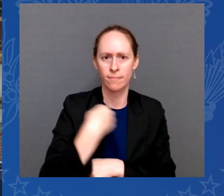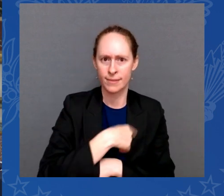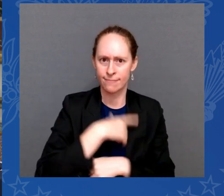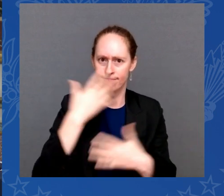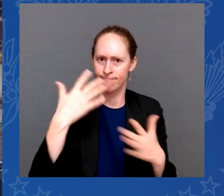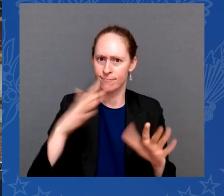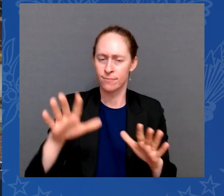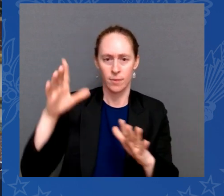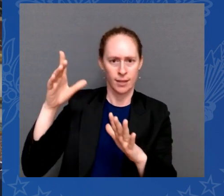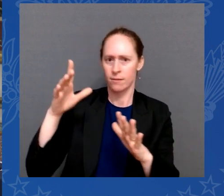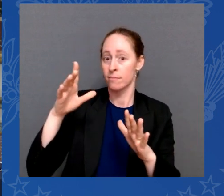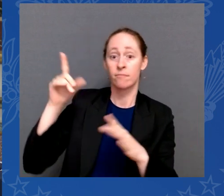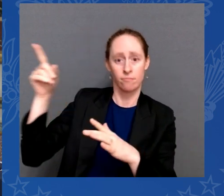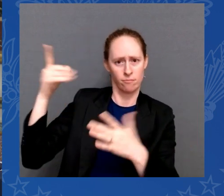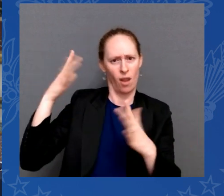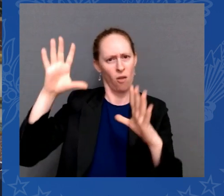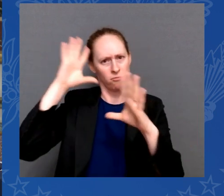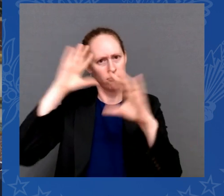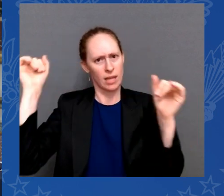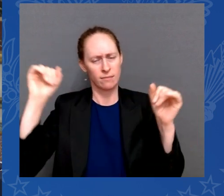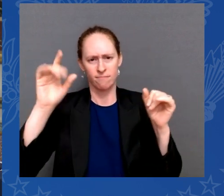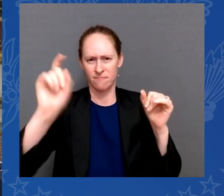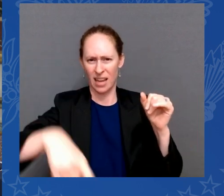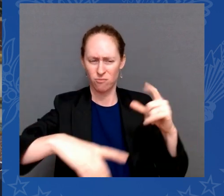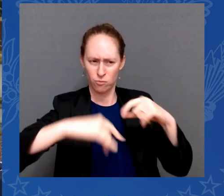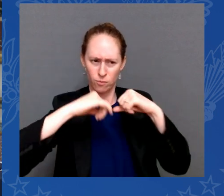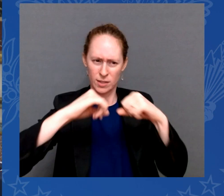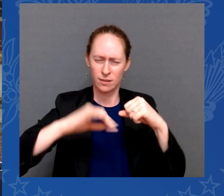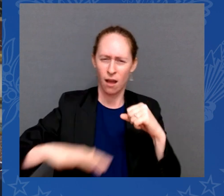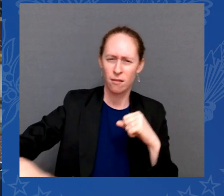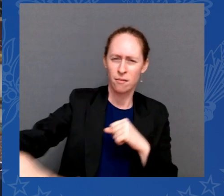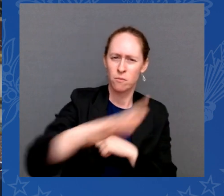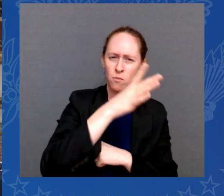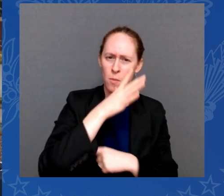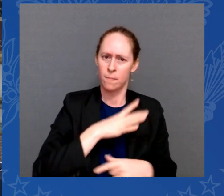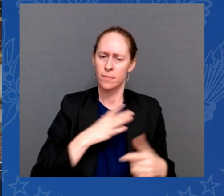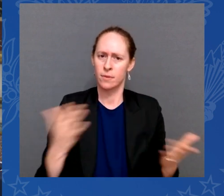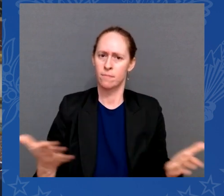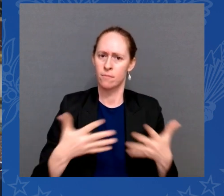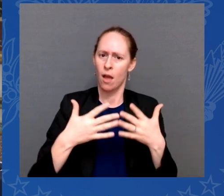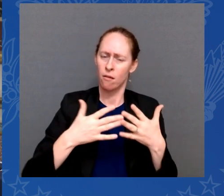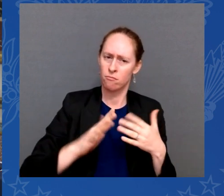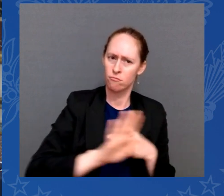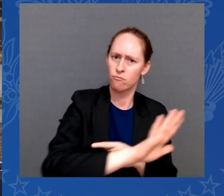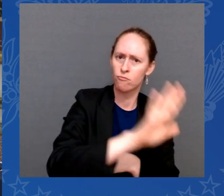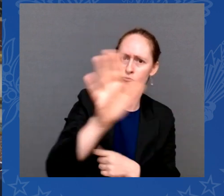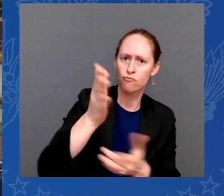their right to make decisions about their own bodies should be a matter that we all defend,